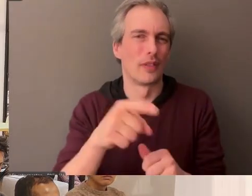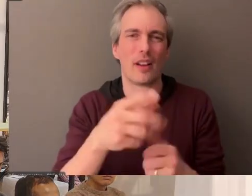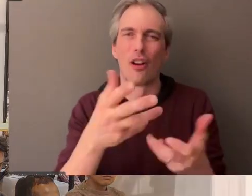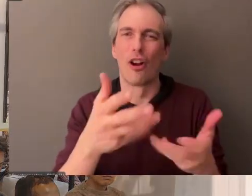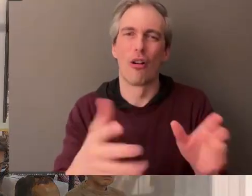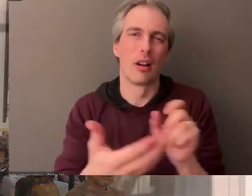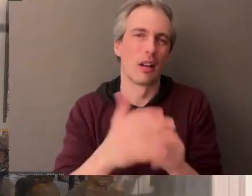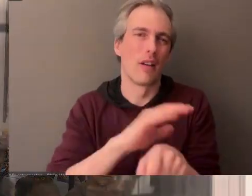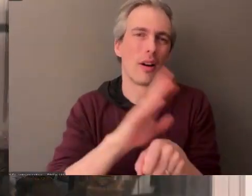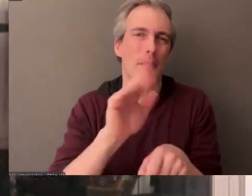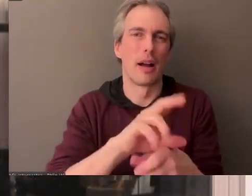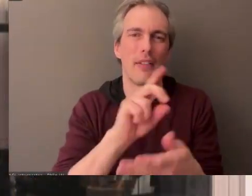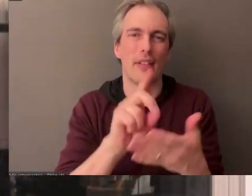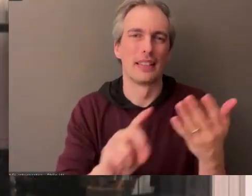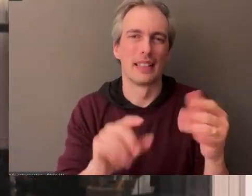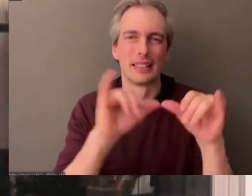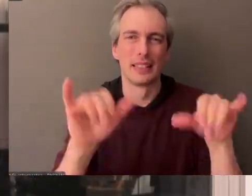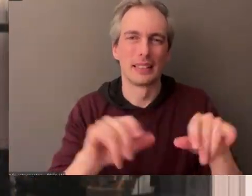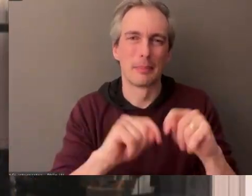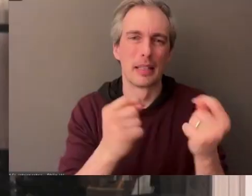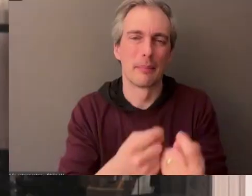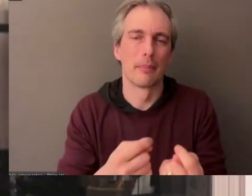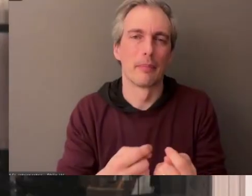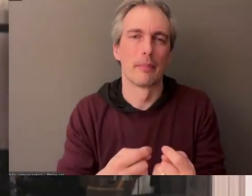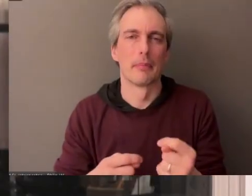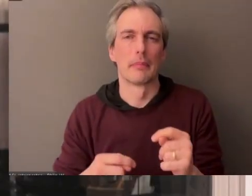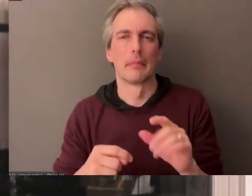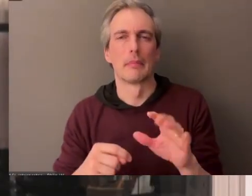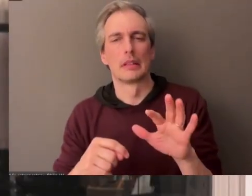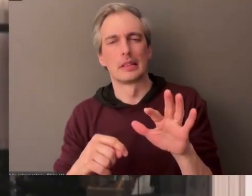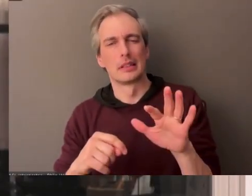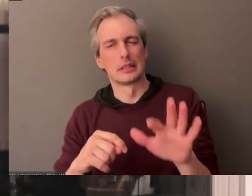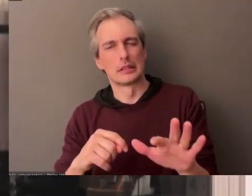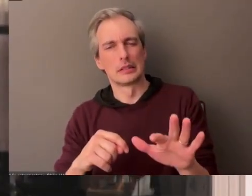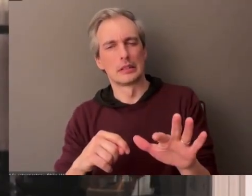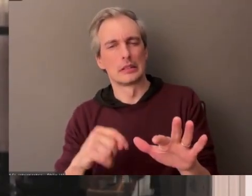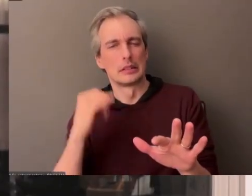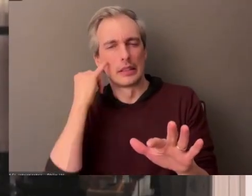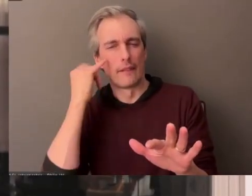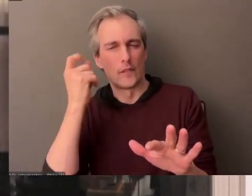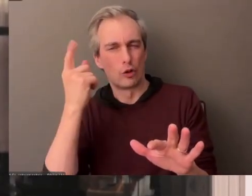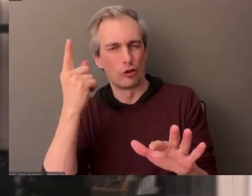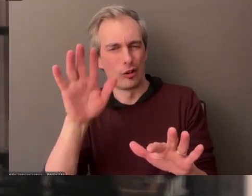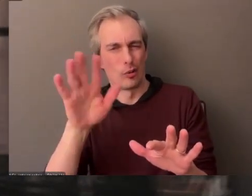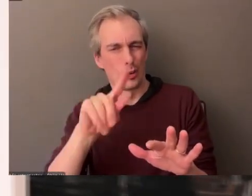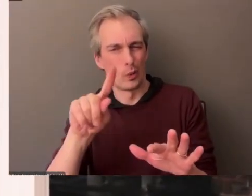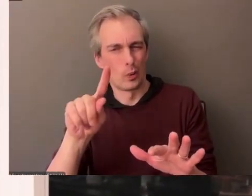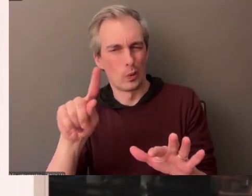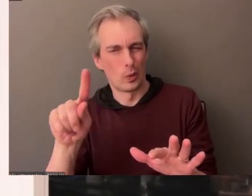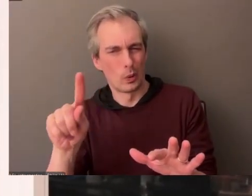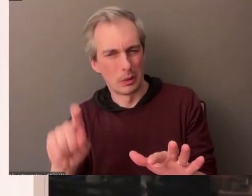If I understand the question... Are you asking... When you have variations in the design system... Yeah.